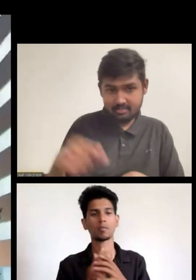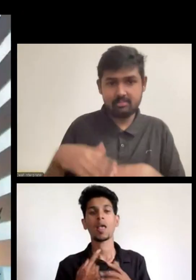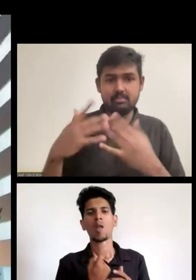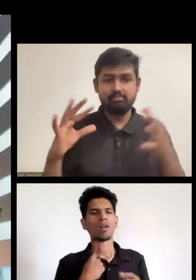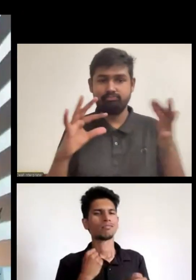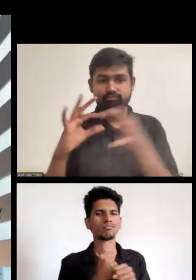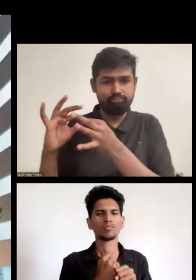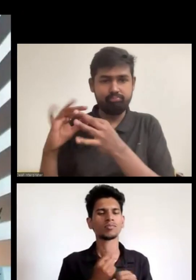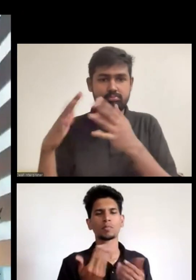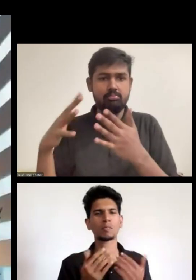Thank you.